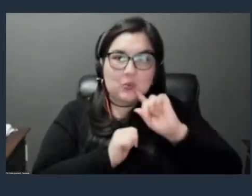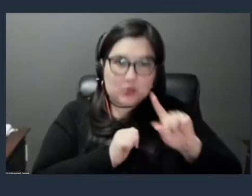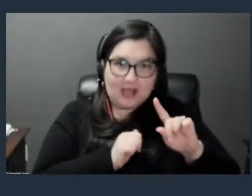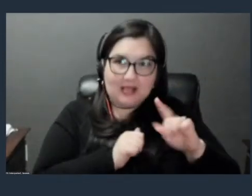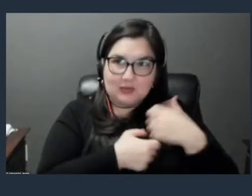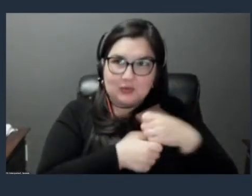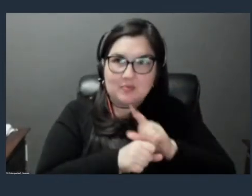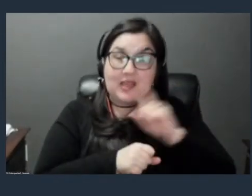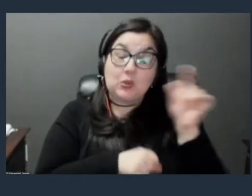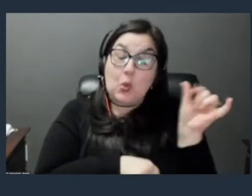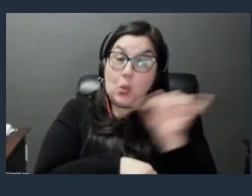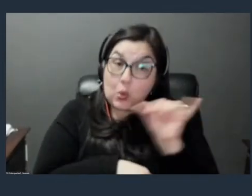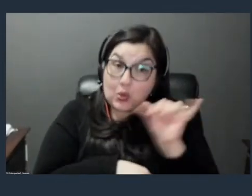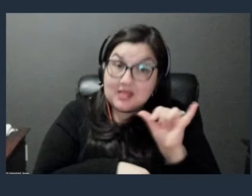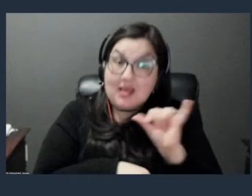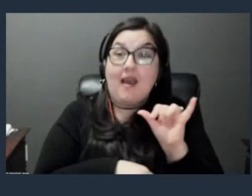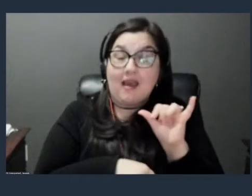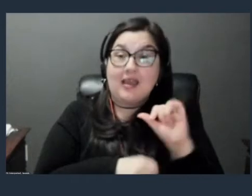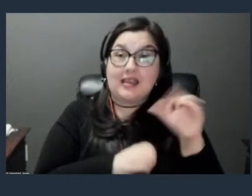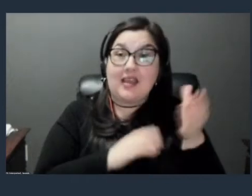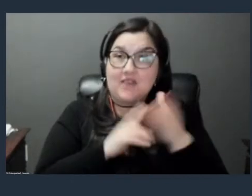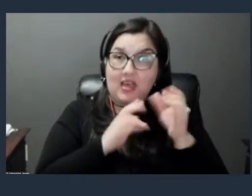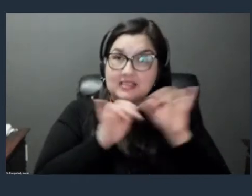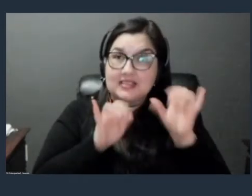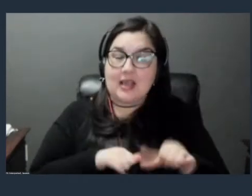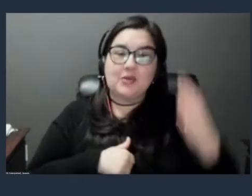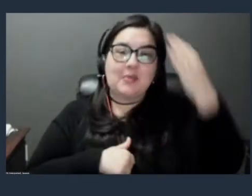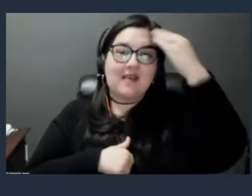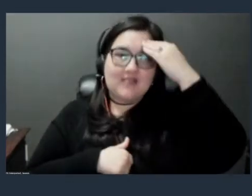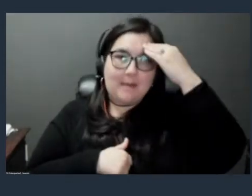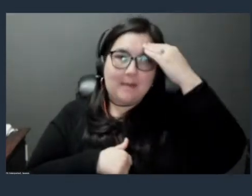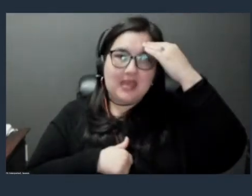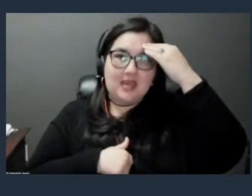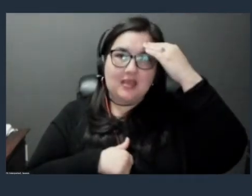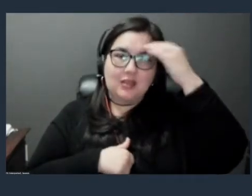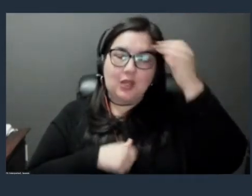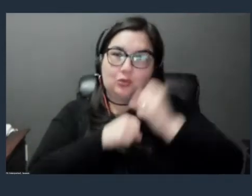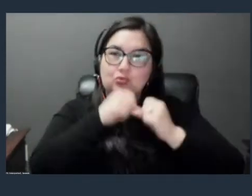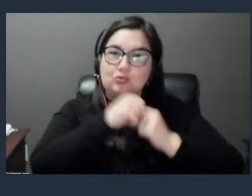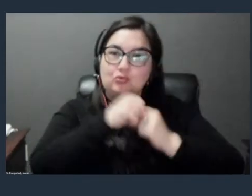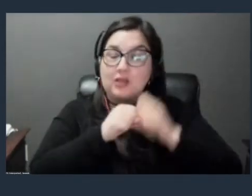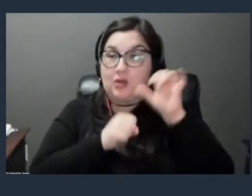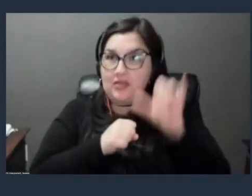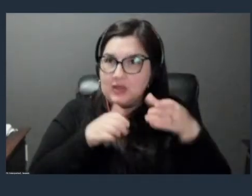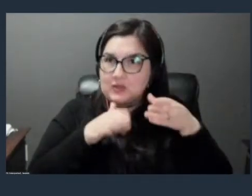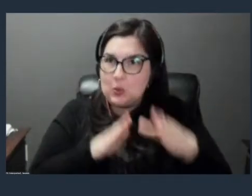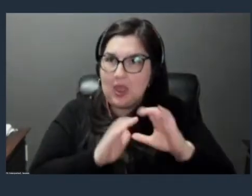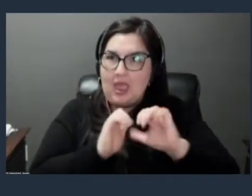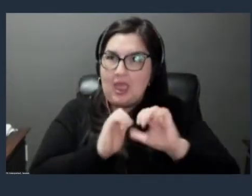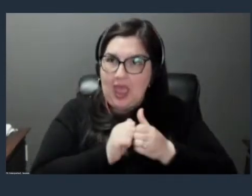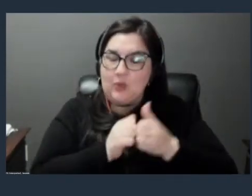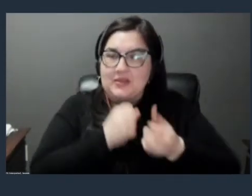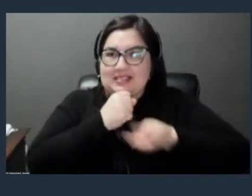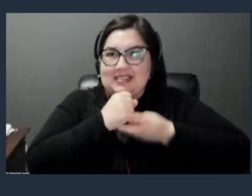so that it would be a familiar construct in the world, 'cause that was the construct for data back then. You had a file system, right? So basically we wanted to make something